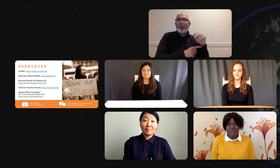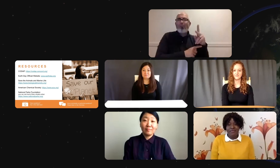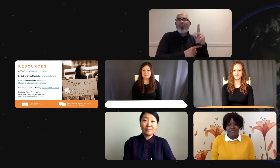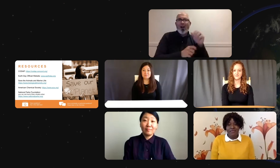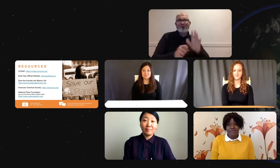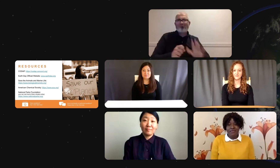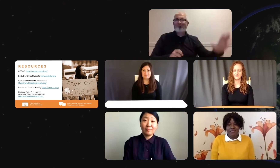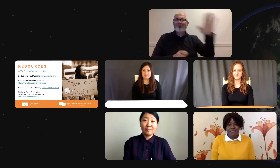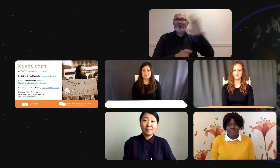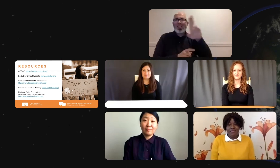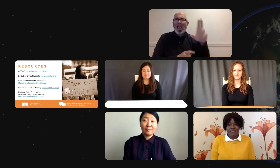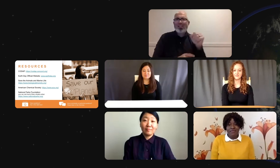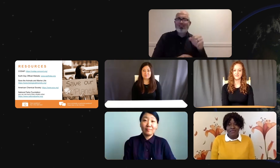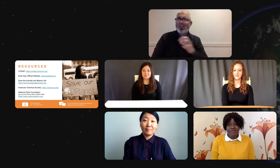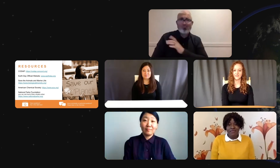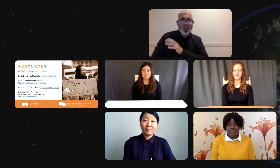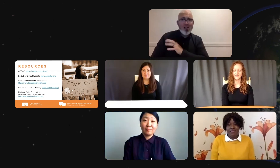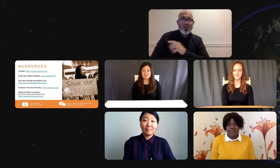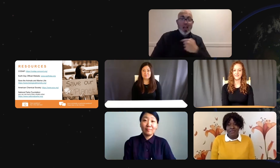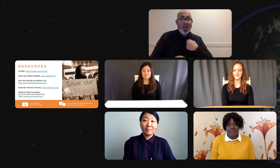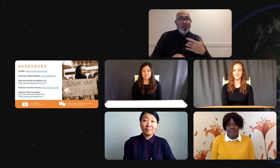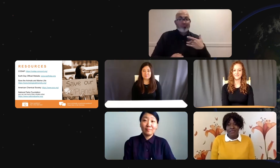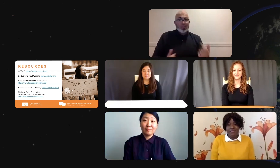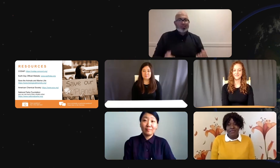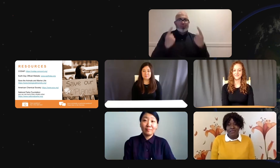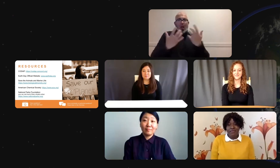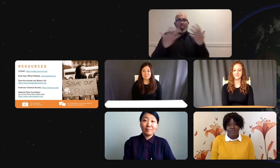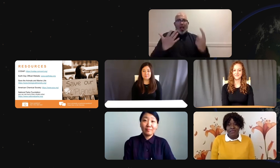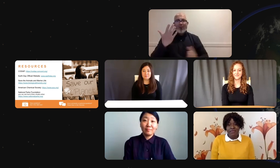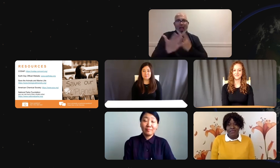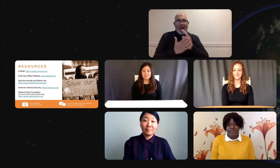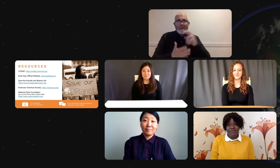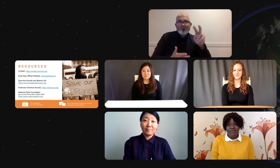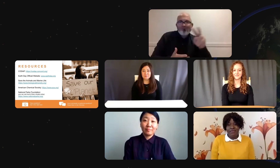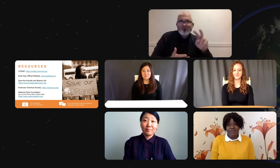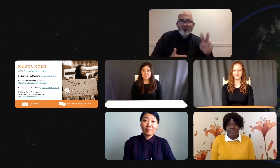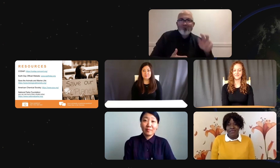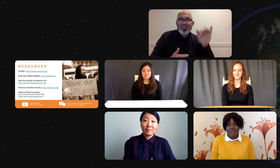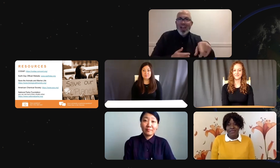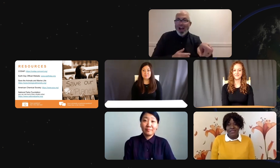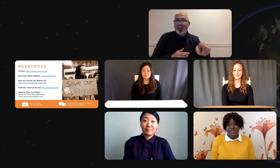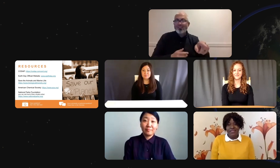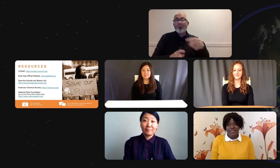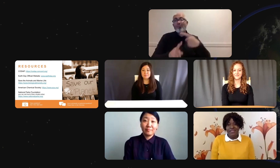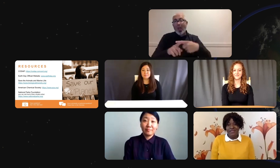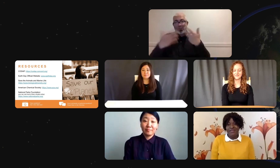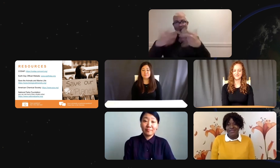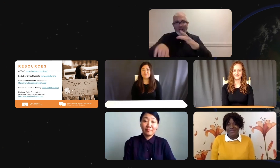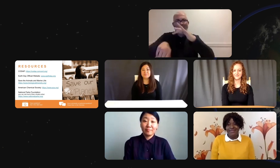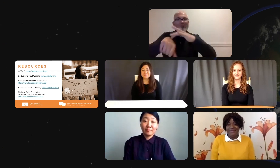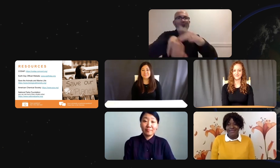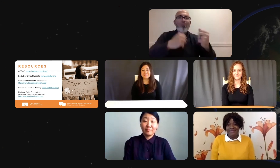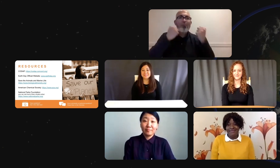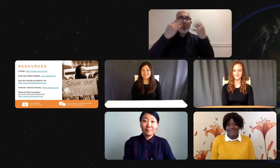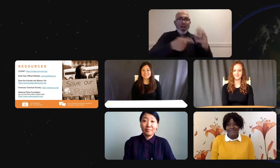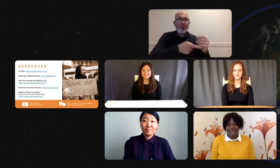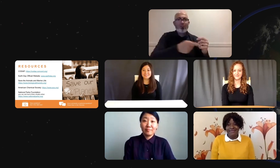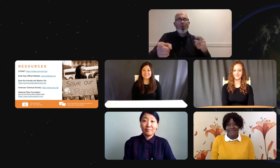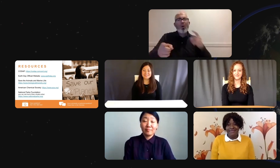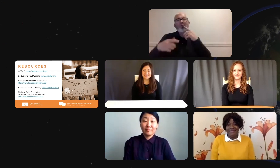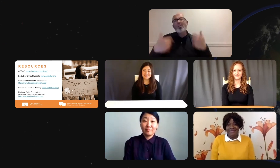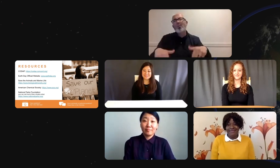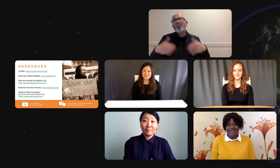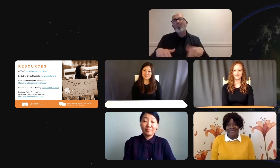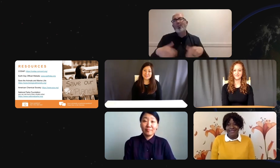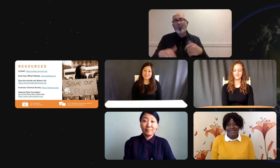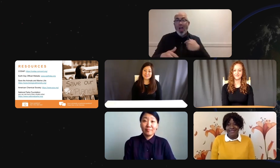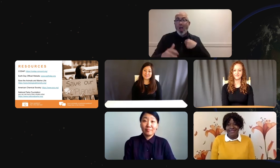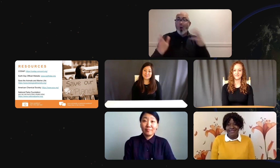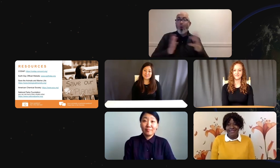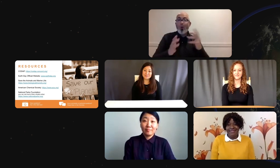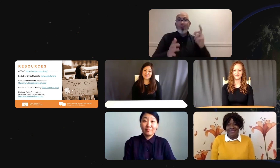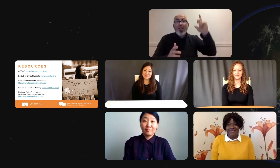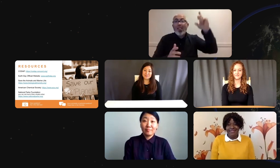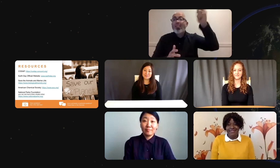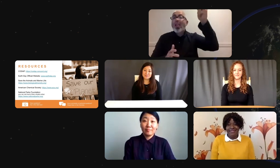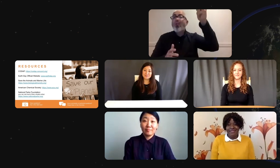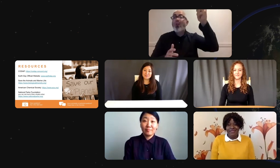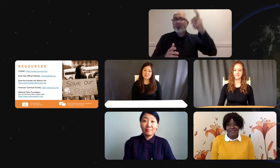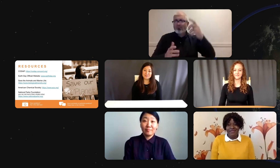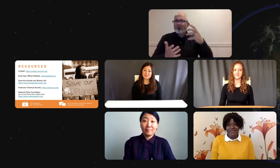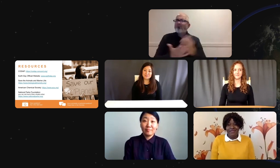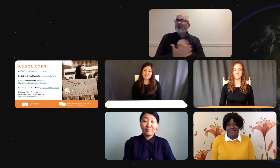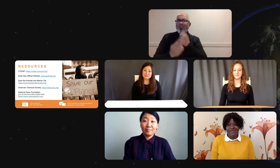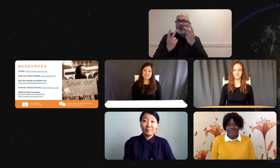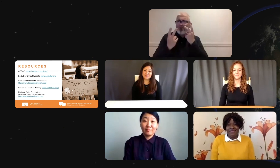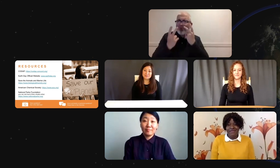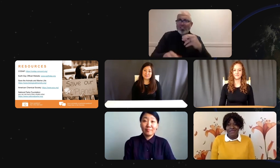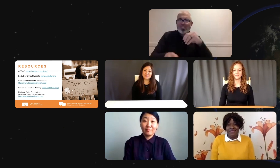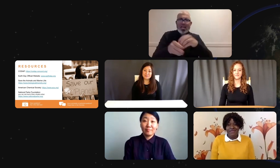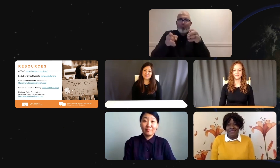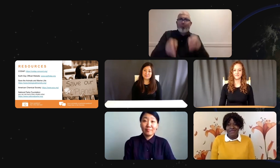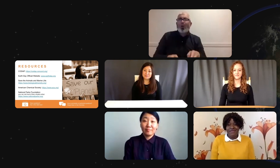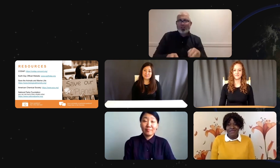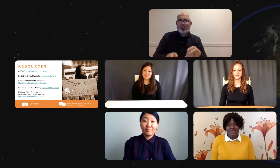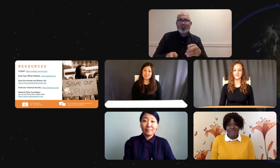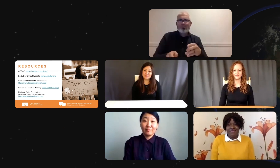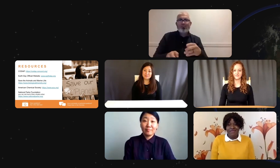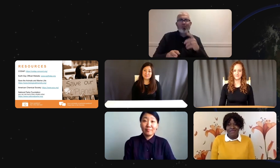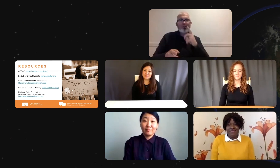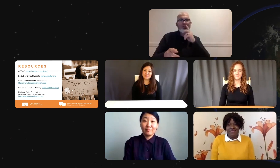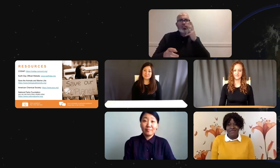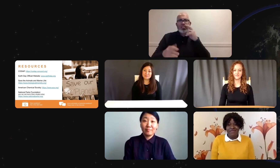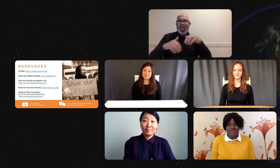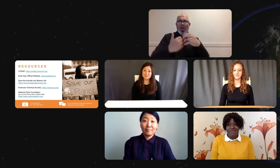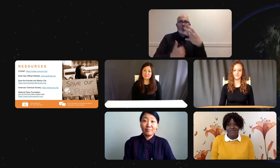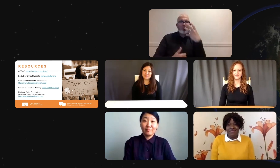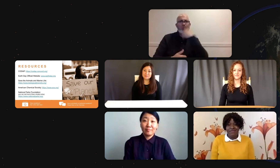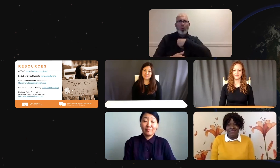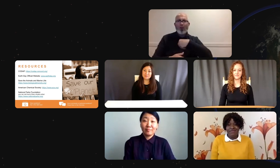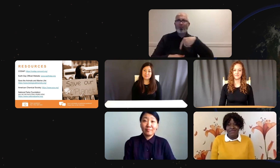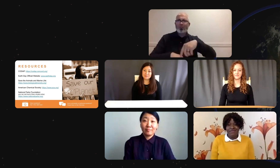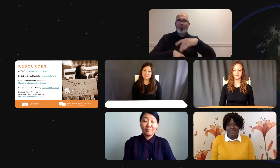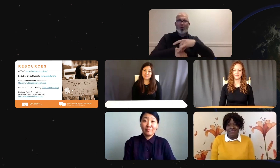You can be on your couch and visit many of the parks, like I have.